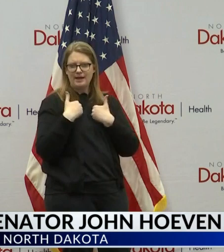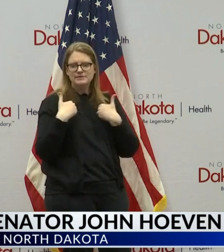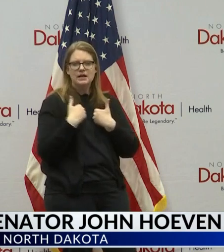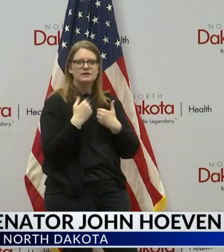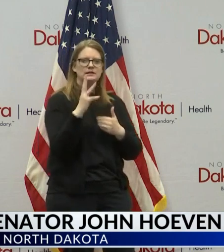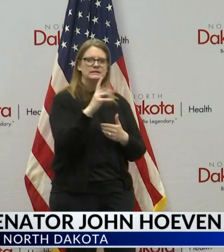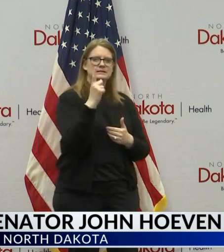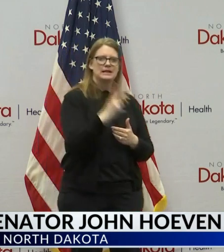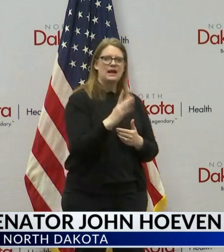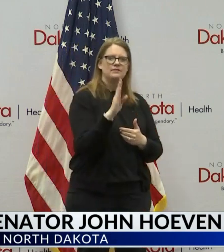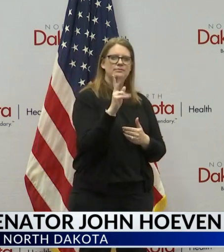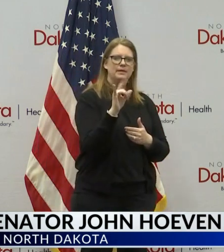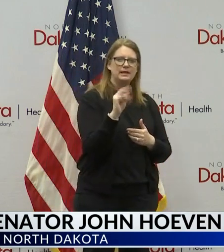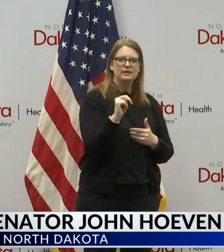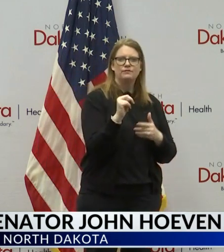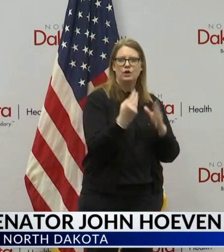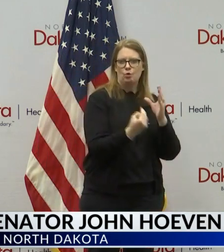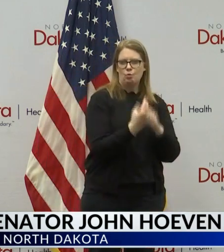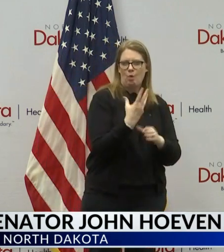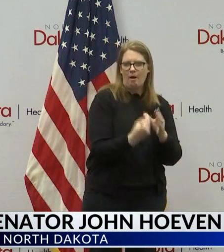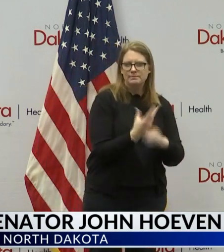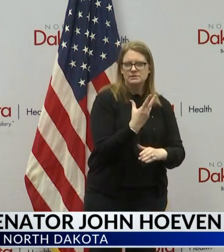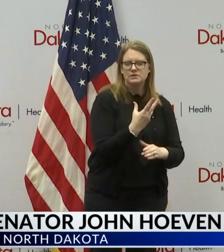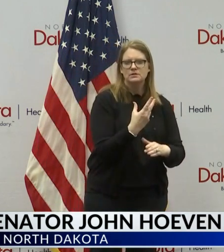SHE CAME OUT WITH A FRAMEWORK. 9.6 BILLION FOR LIVESTOCK.